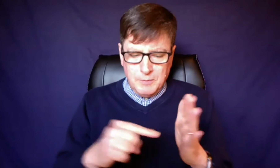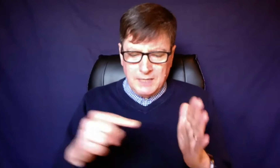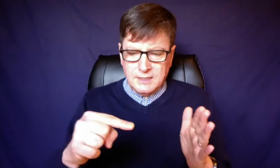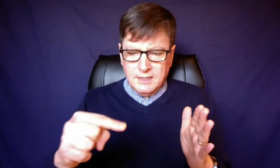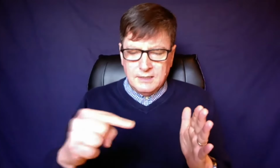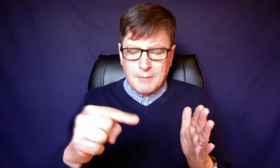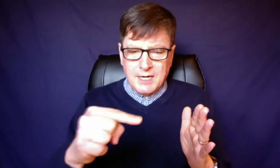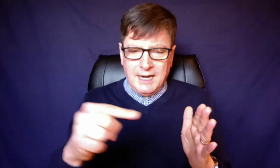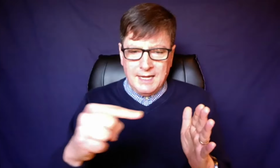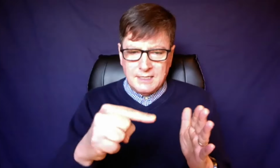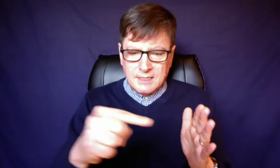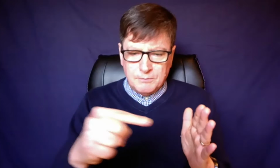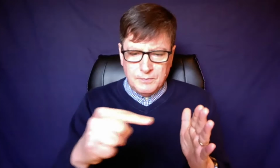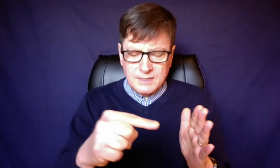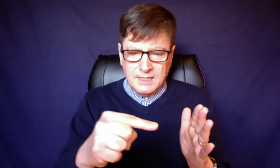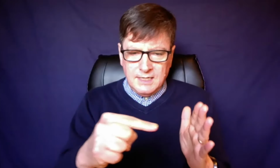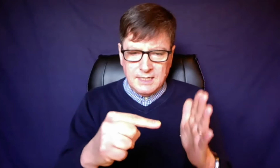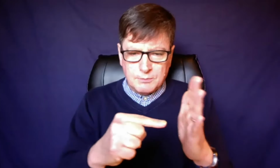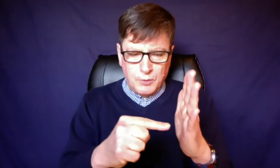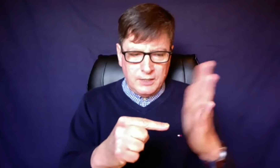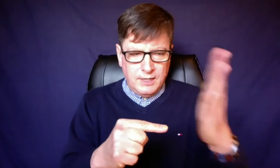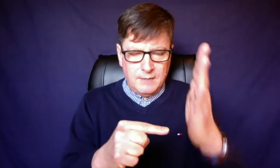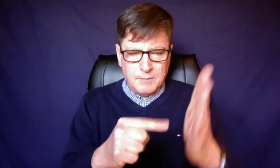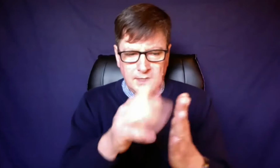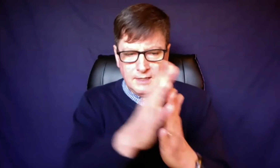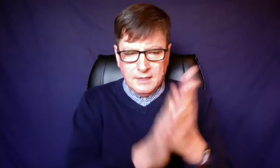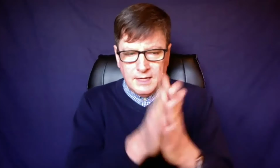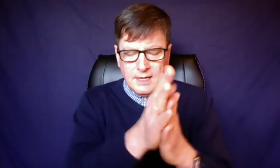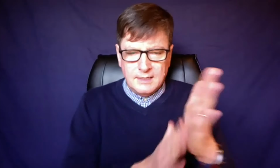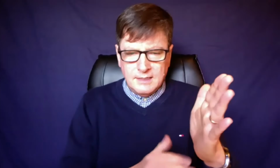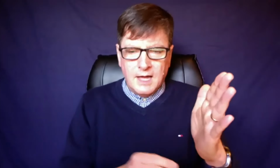are doing the same things. Signs where the two happeneds are doing